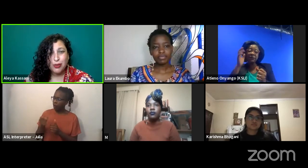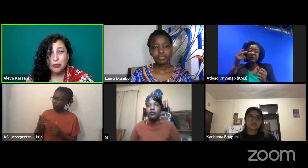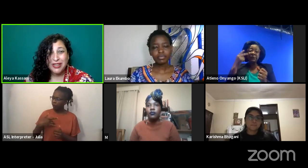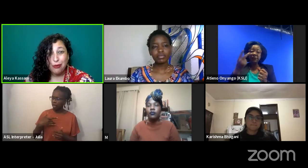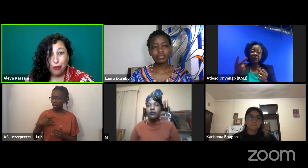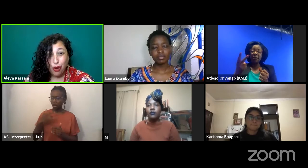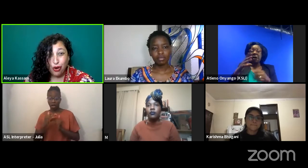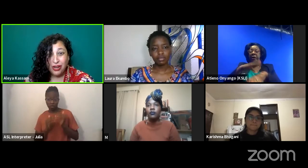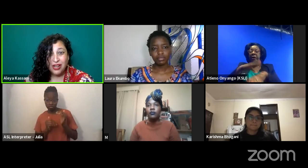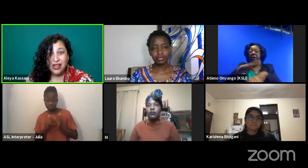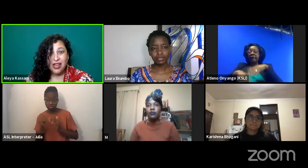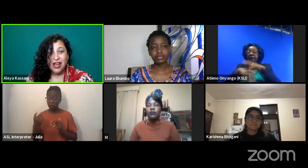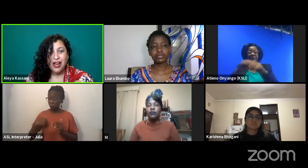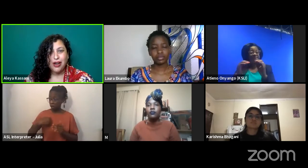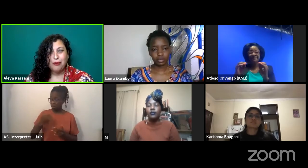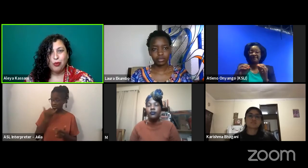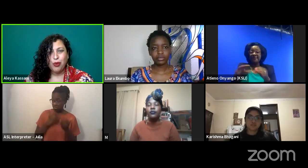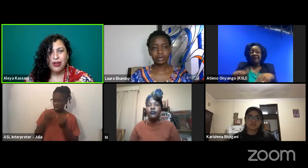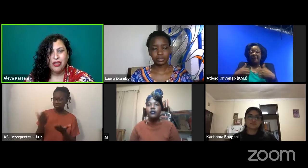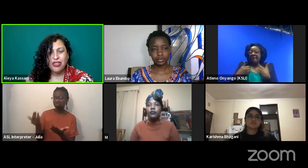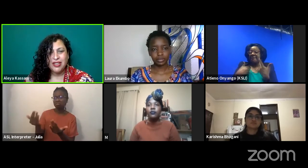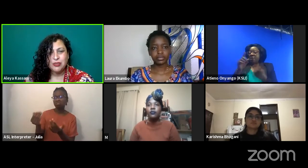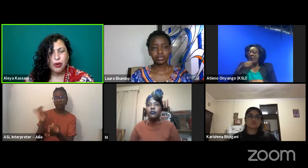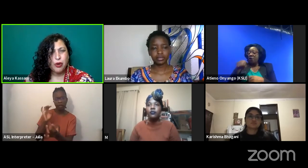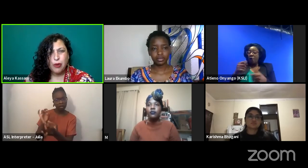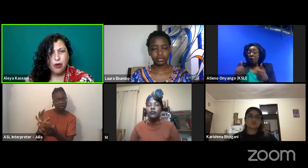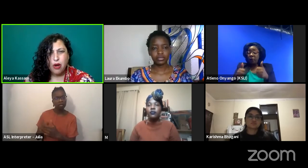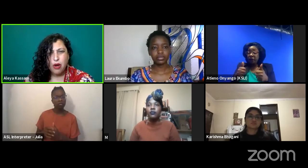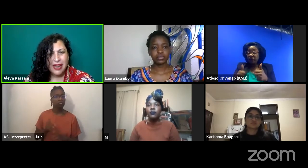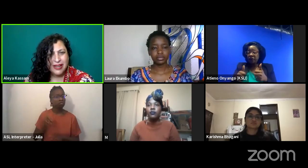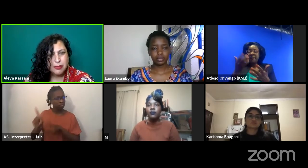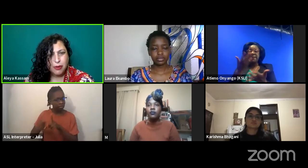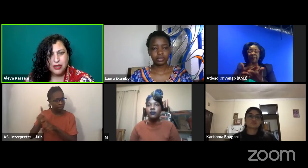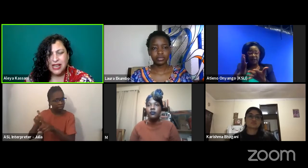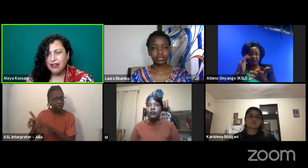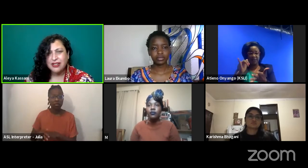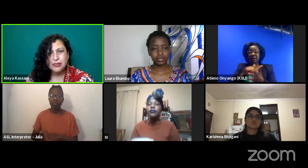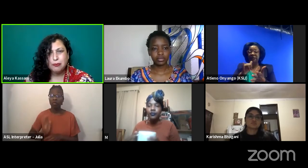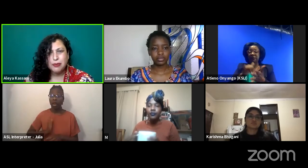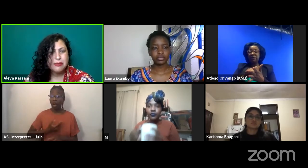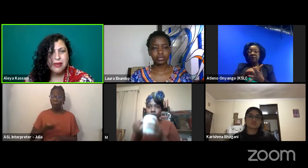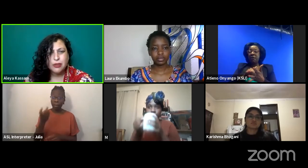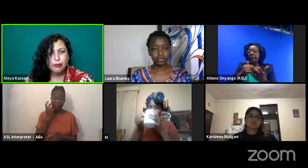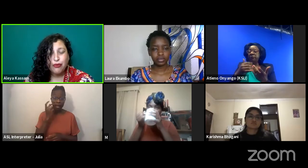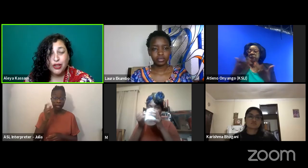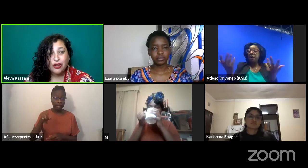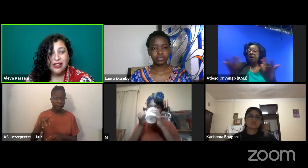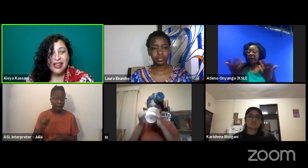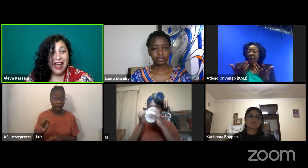what did we get wrong? What are the things, where were our blind spots? How did this piece make them feel?